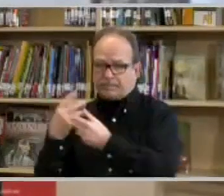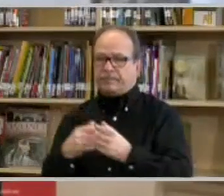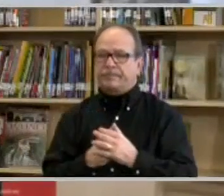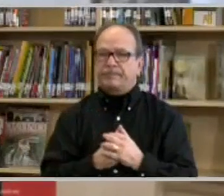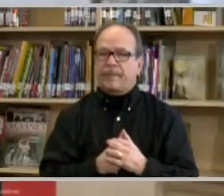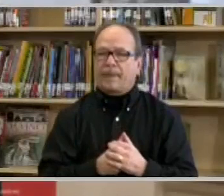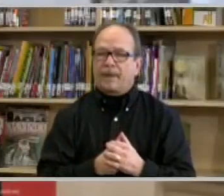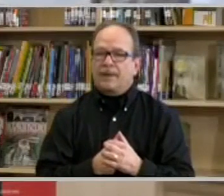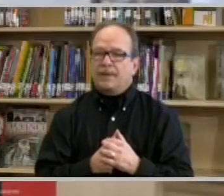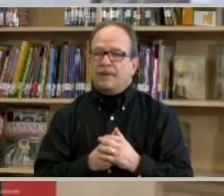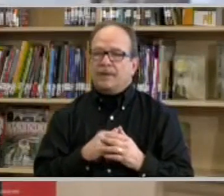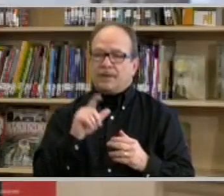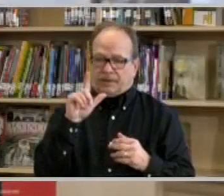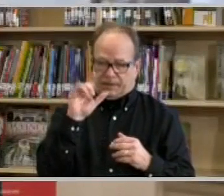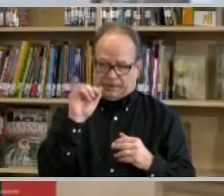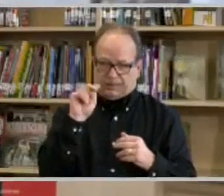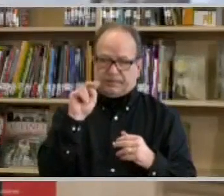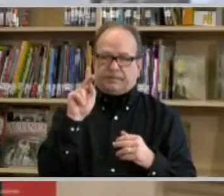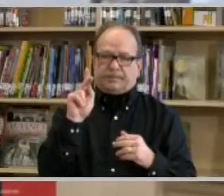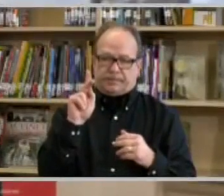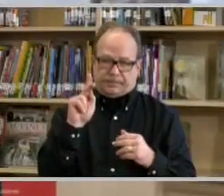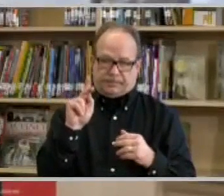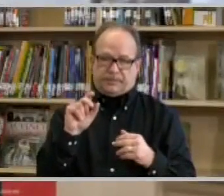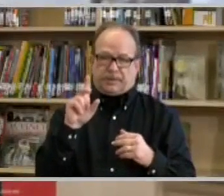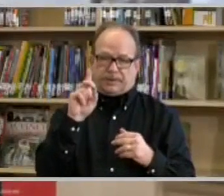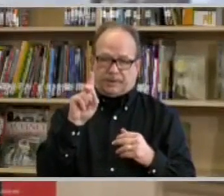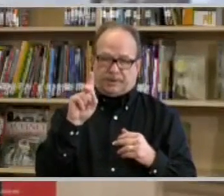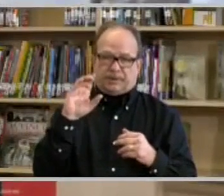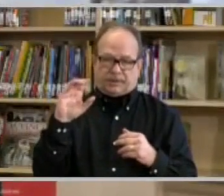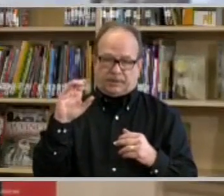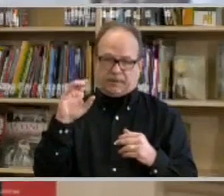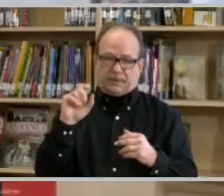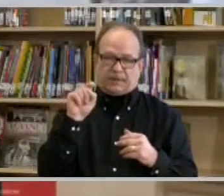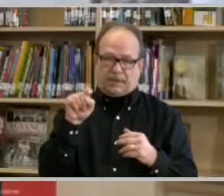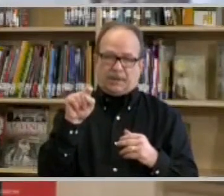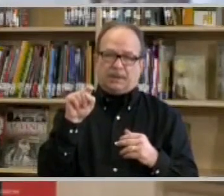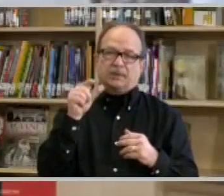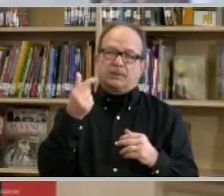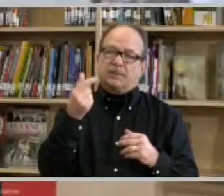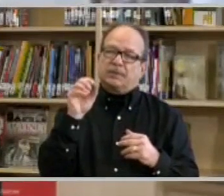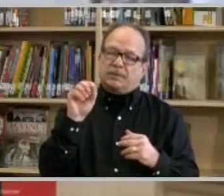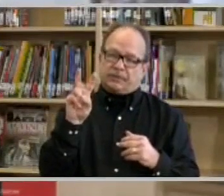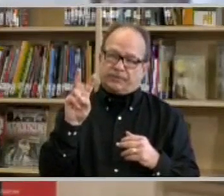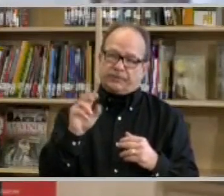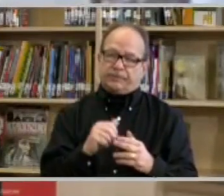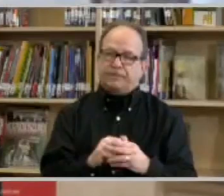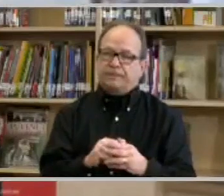AND YOU CAN FIND A LINK OO THAT SURVEY -- TO THAT SURVEY AT